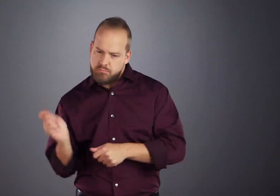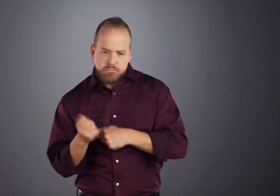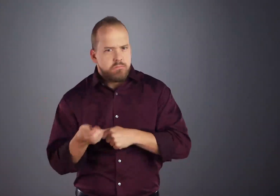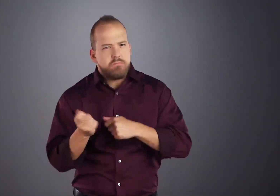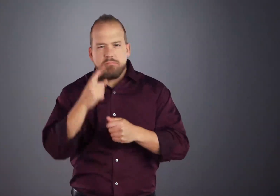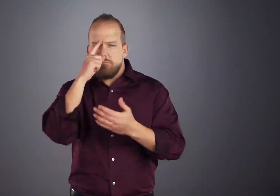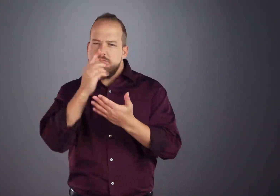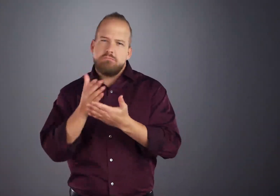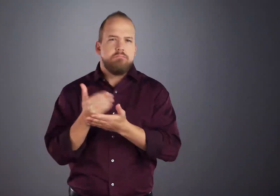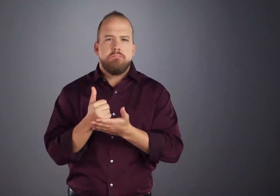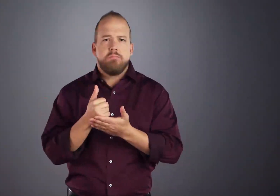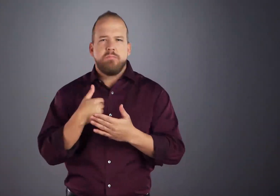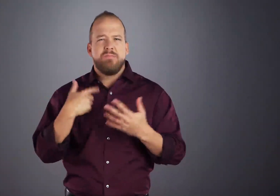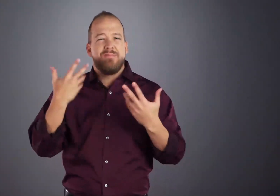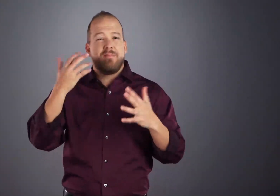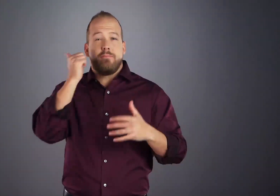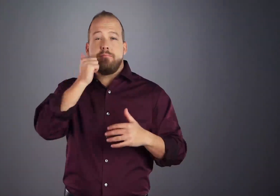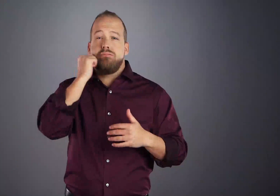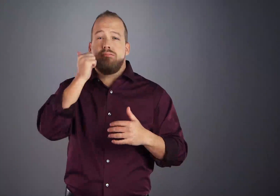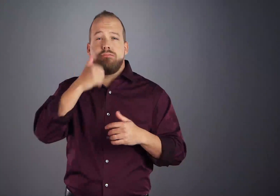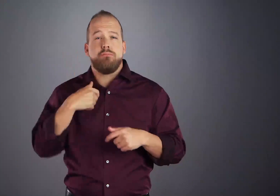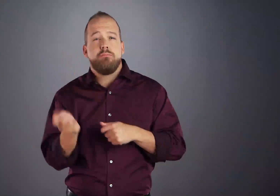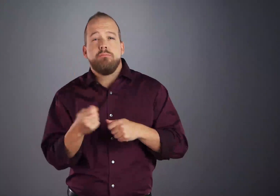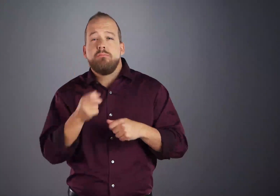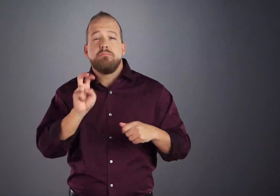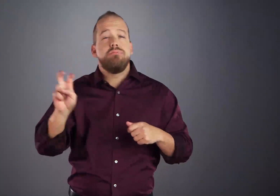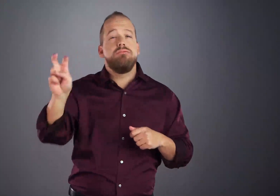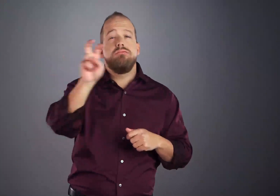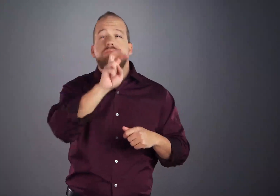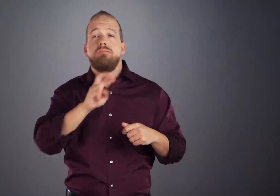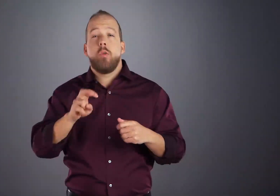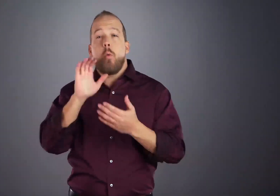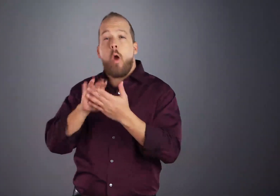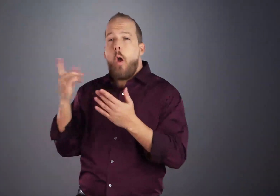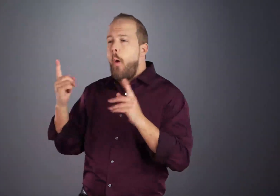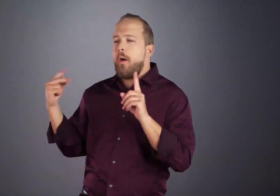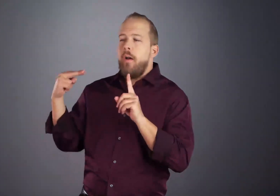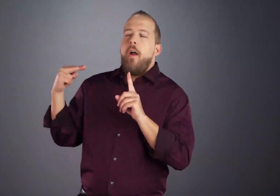We went at once to the country, my wife to applaud while I started out to